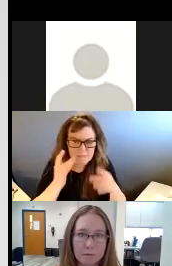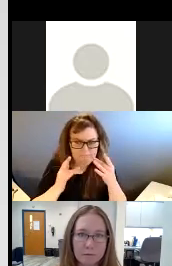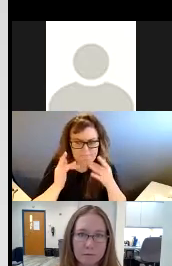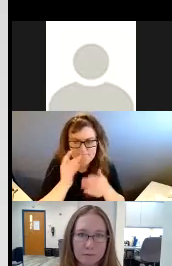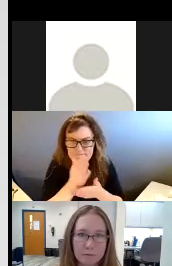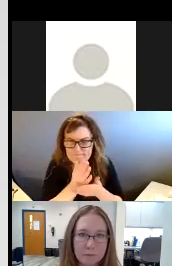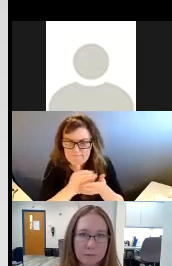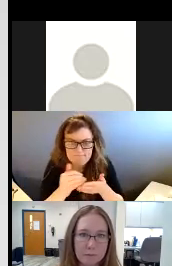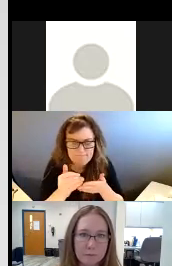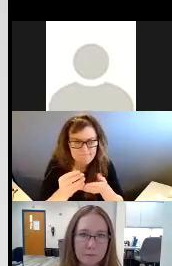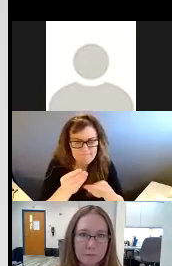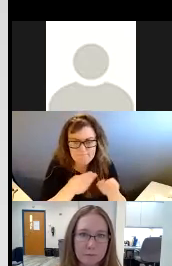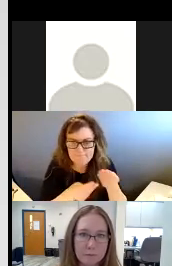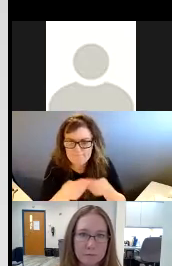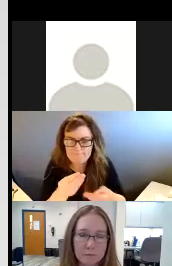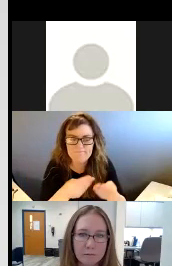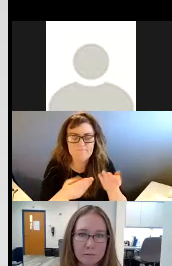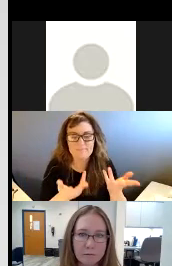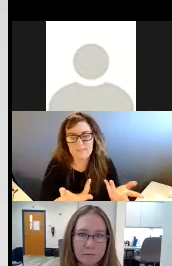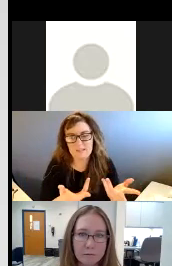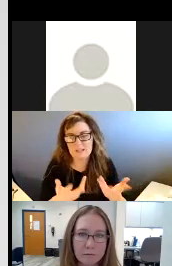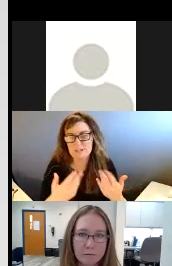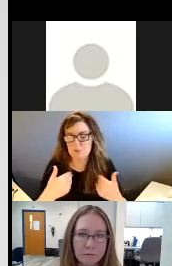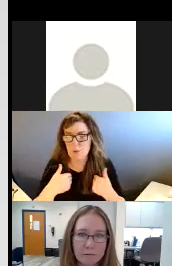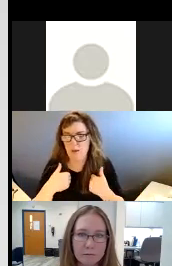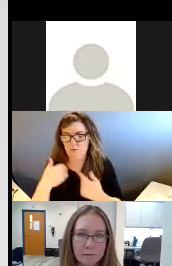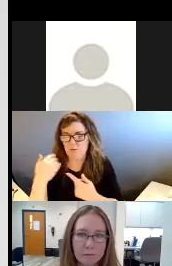BUT ALSO HAVING SOMEONE AT THE HOSPITAL TO LEARN ALL